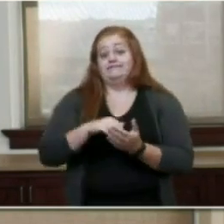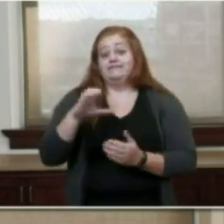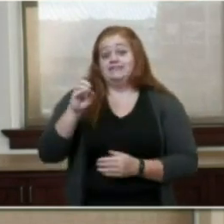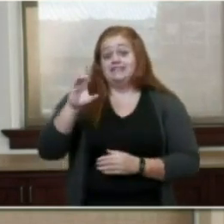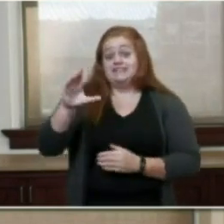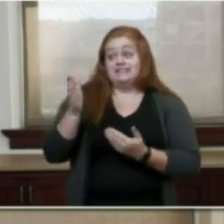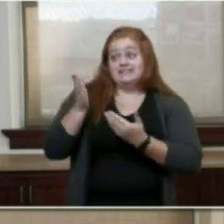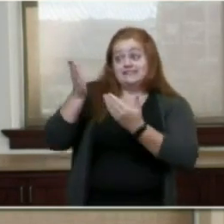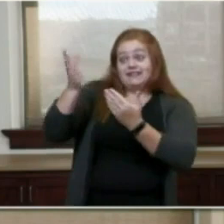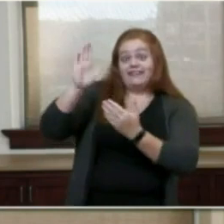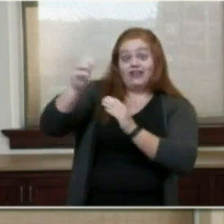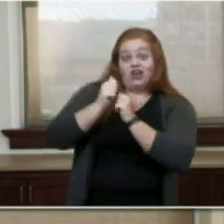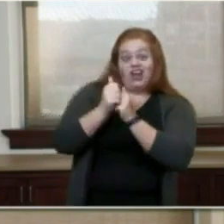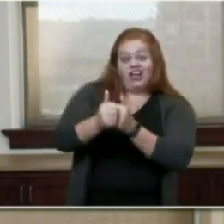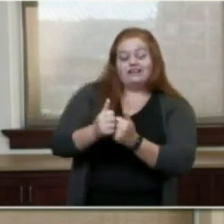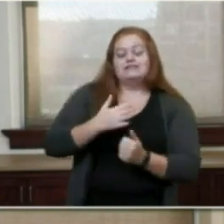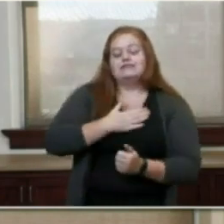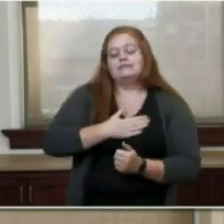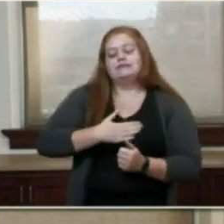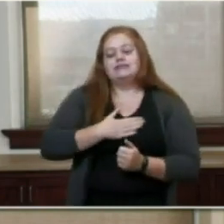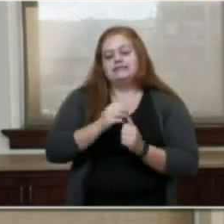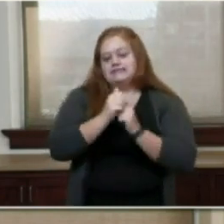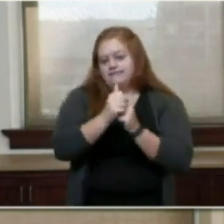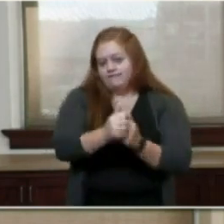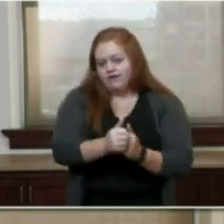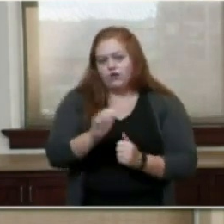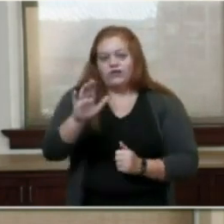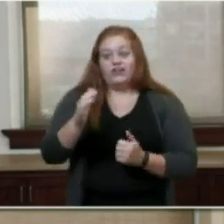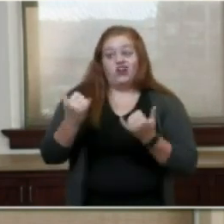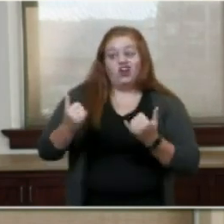Their recommendations are based on the most current data and information